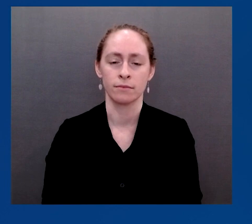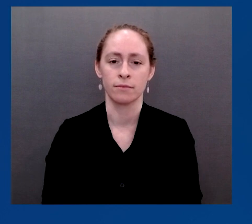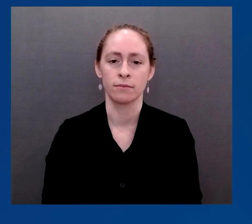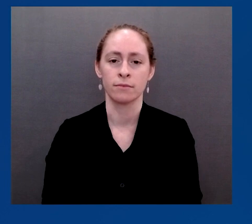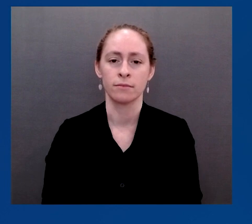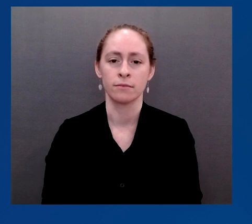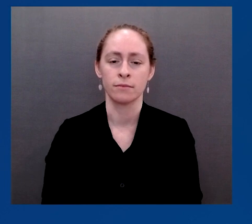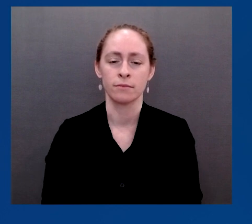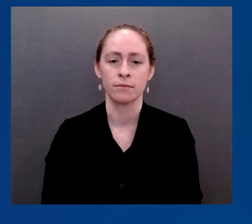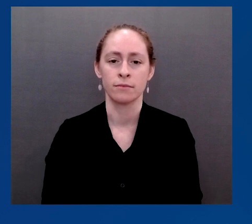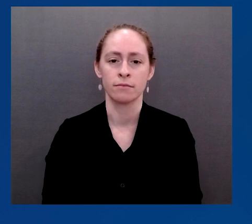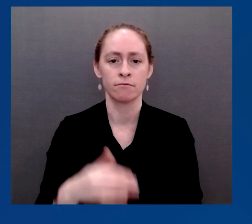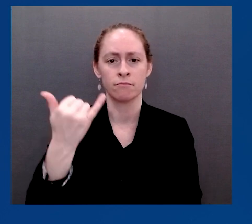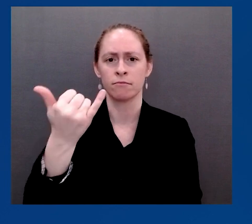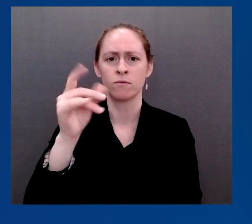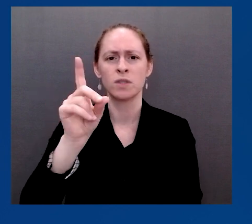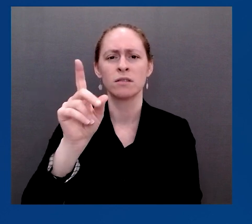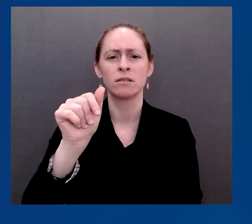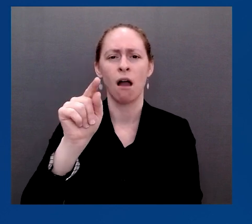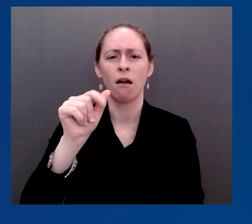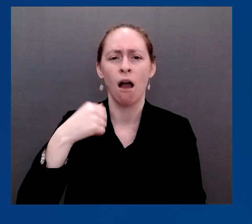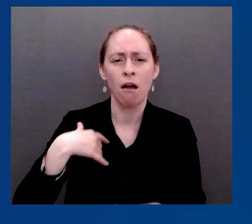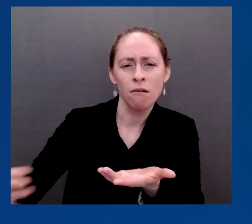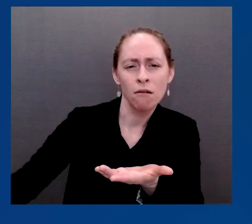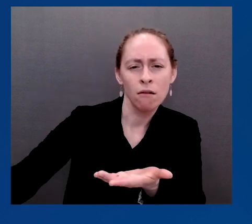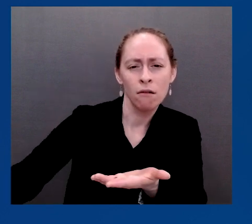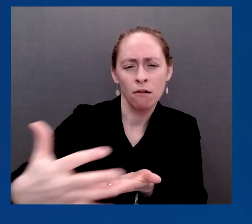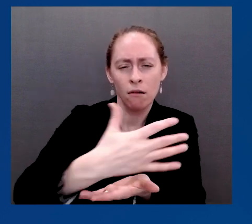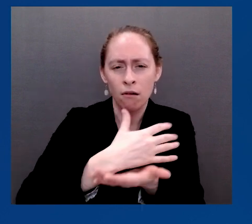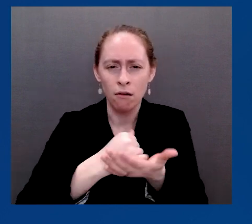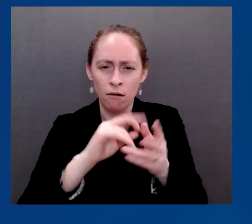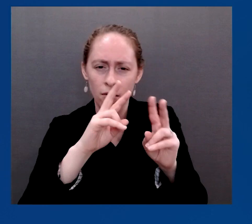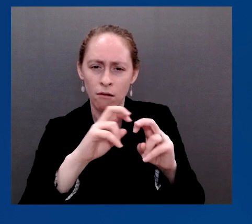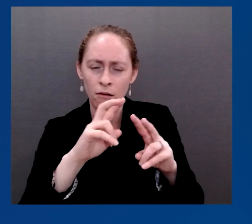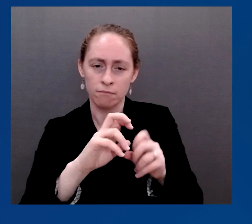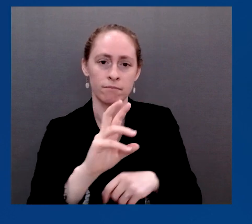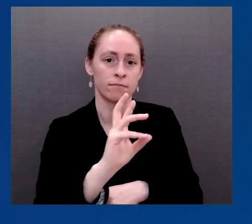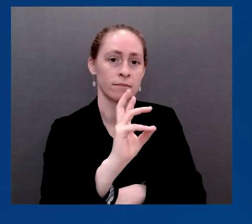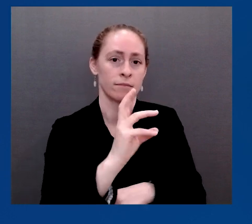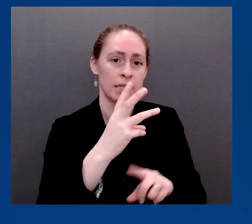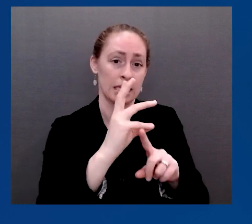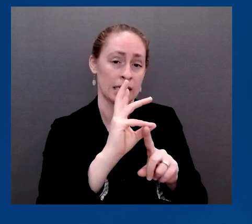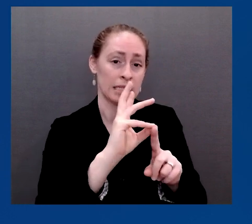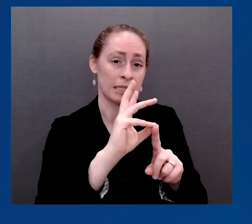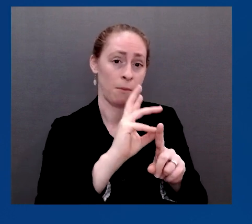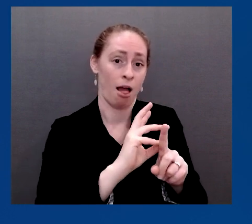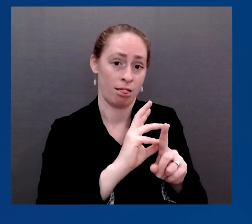as well as those from 21 months to -- up to the end of 4 years have been conducted